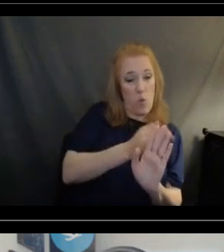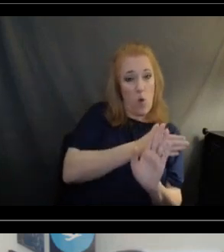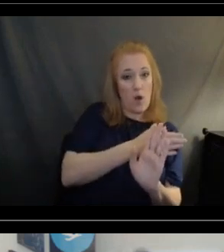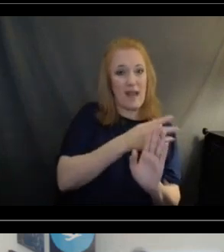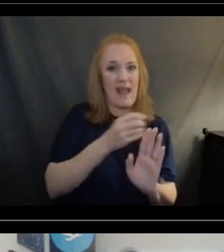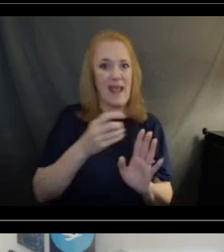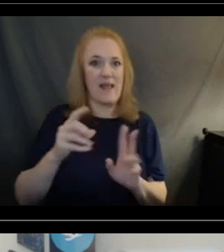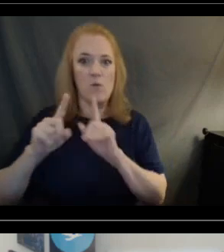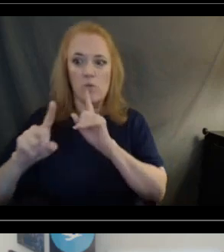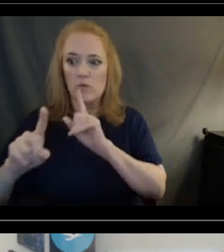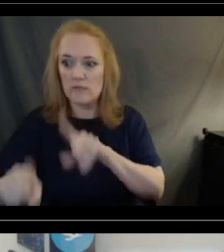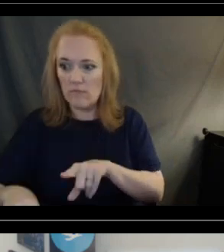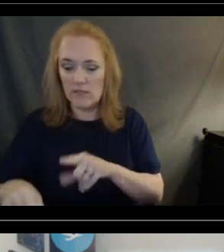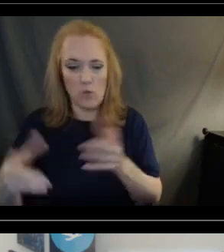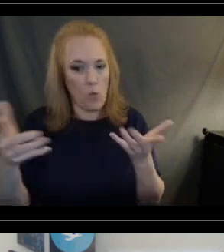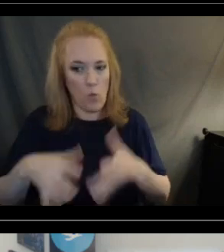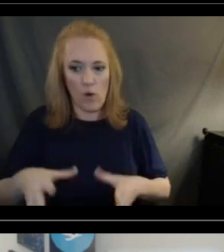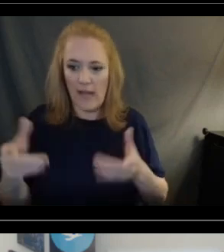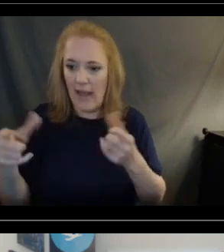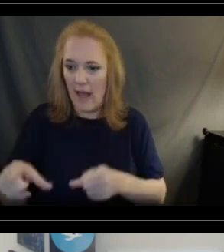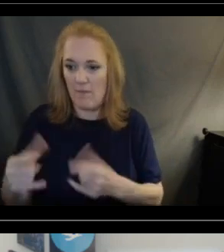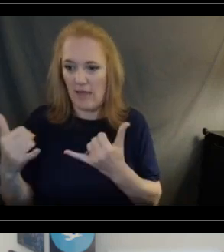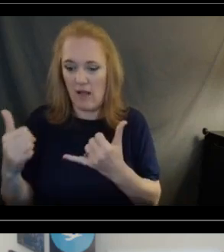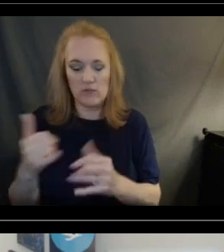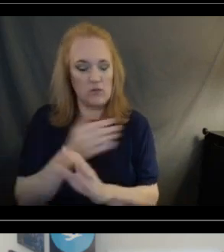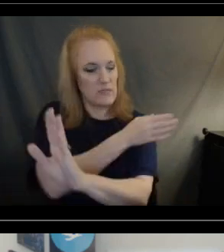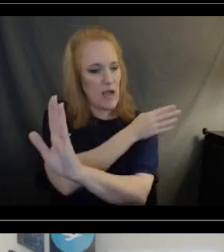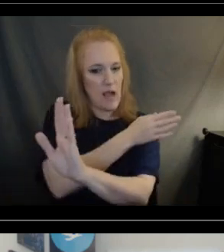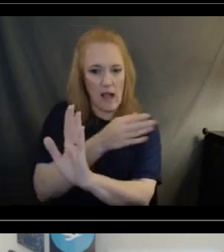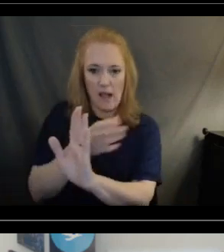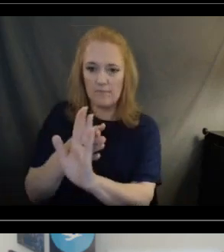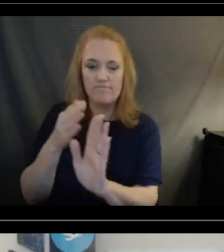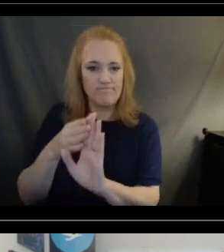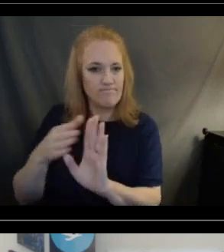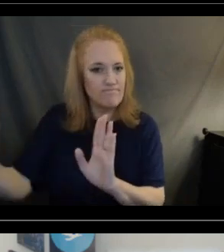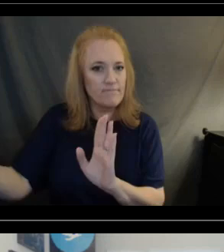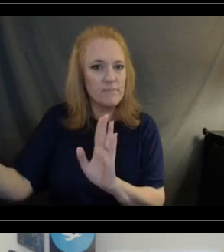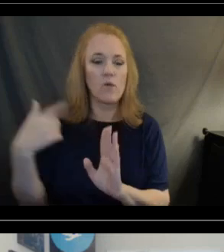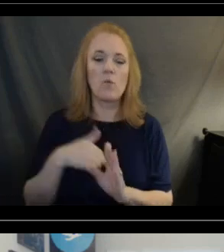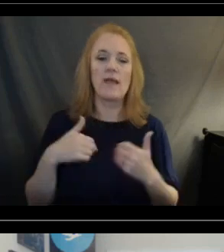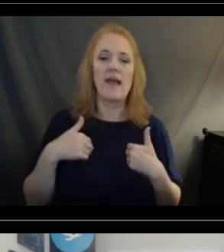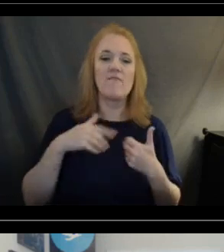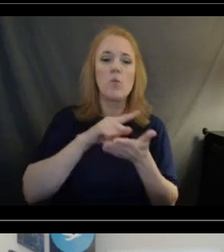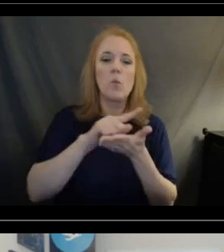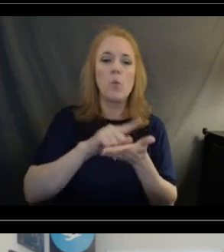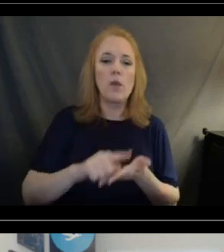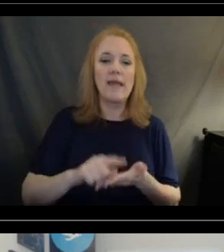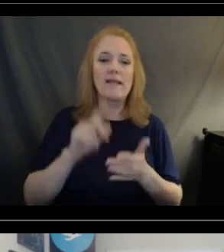frame. Our products include seasonal, monthly, and weekly outlooks and day one through seven